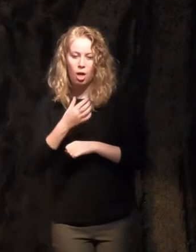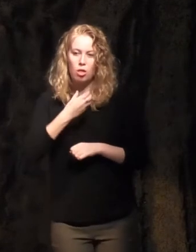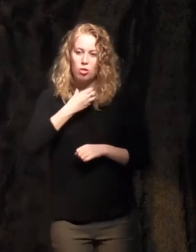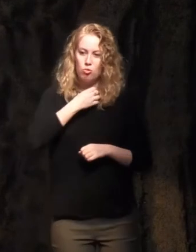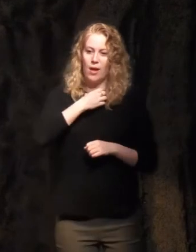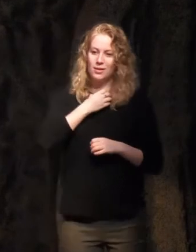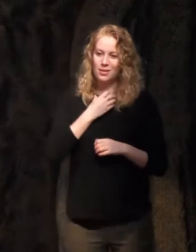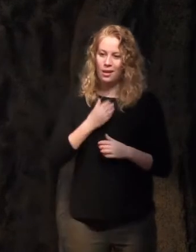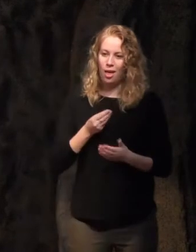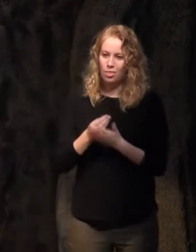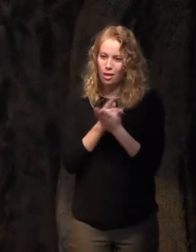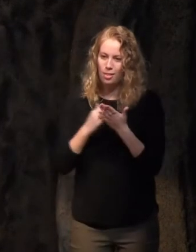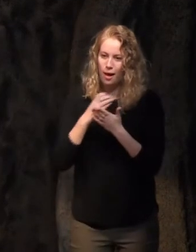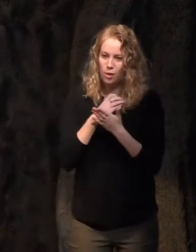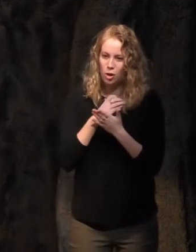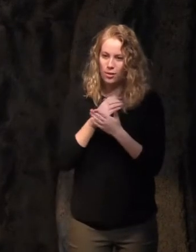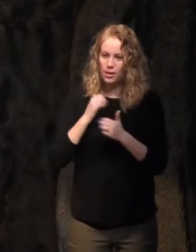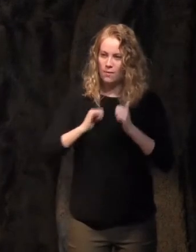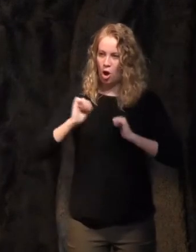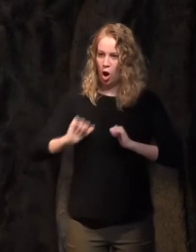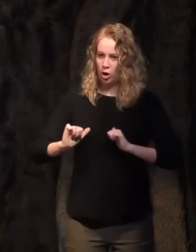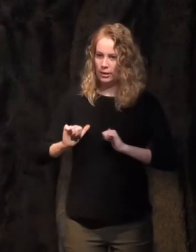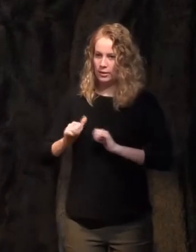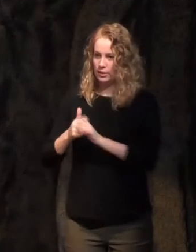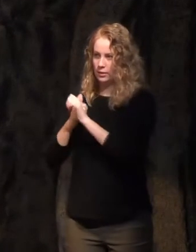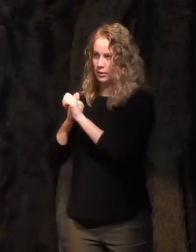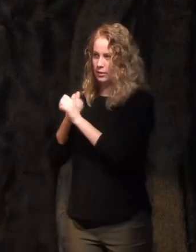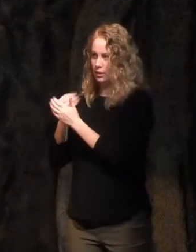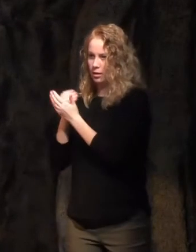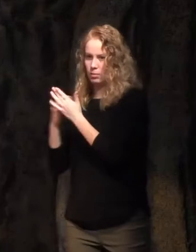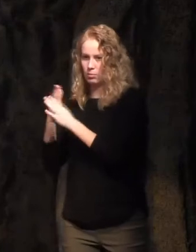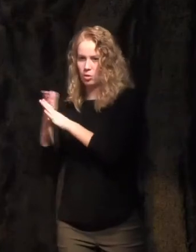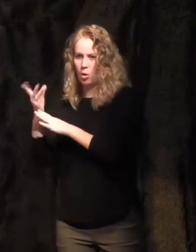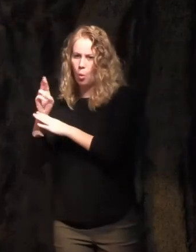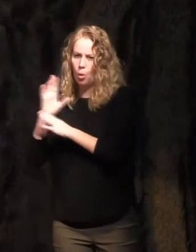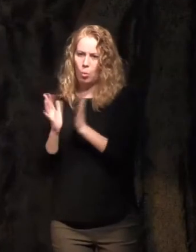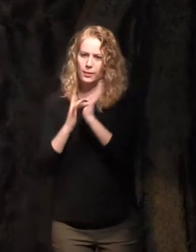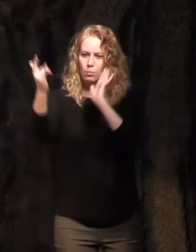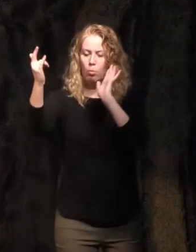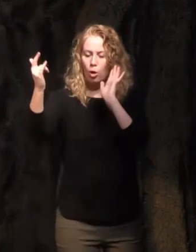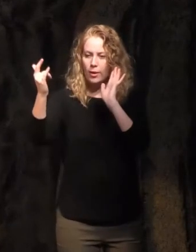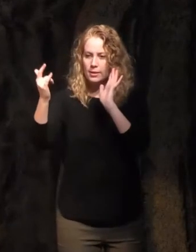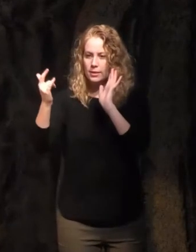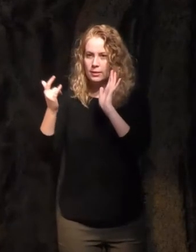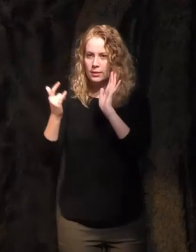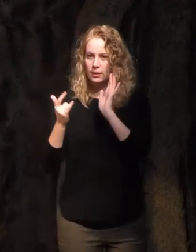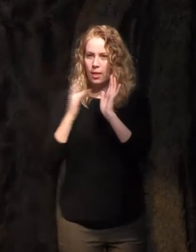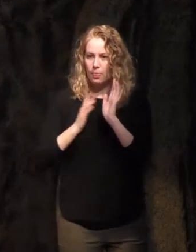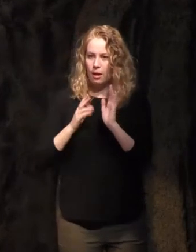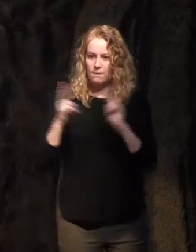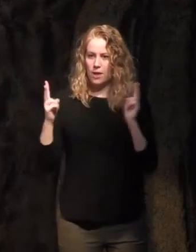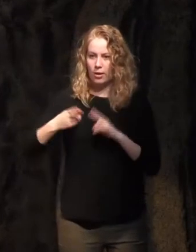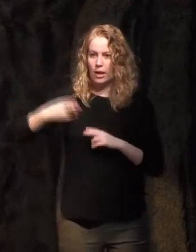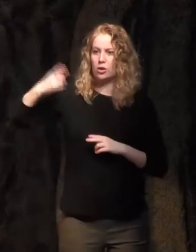of their fellow, more traditional artists, or is somehow inherently exploitative of the very historically marginalized voices,